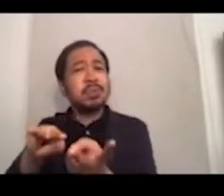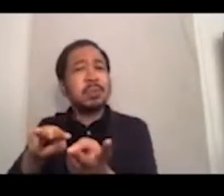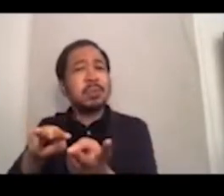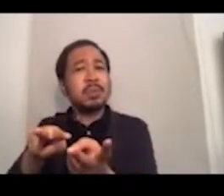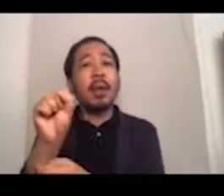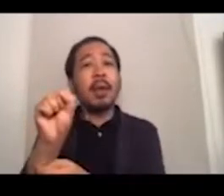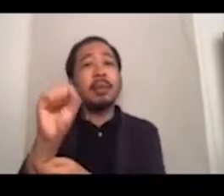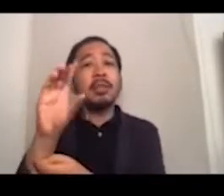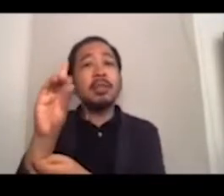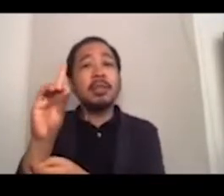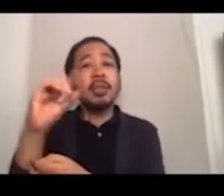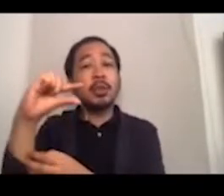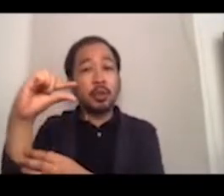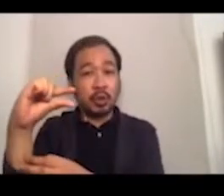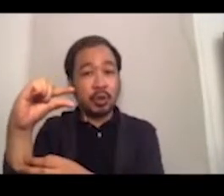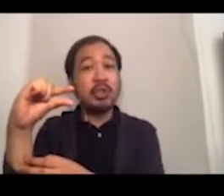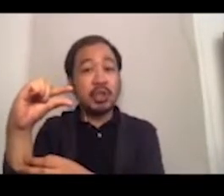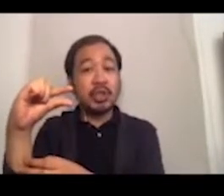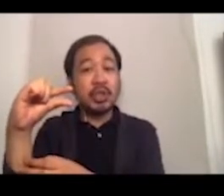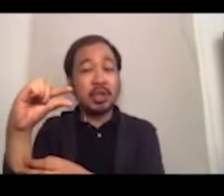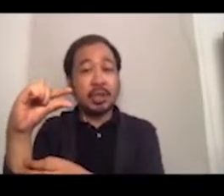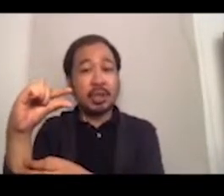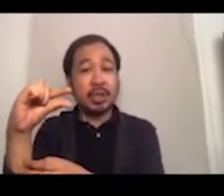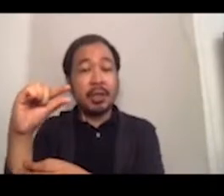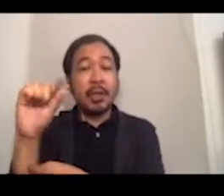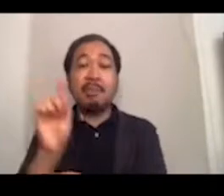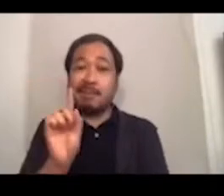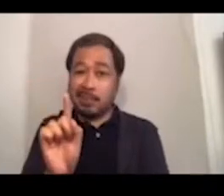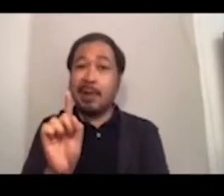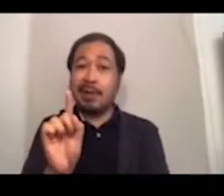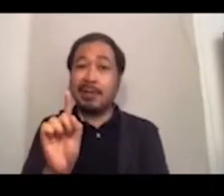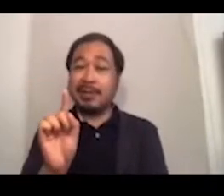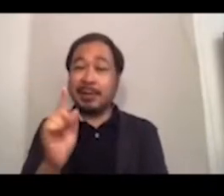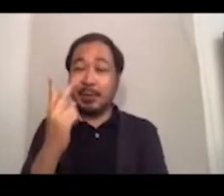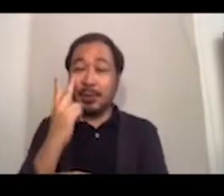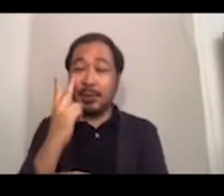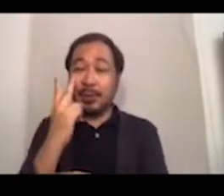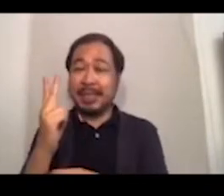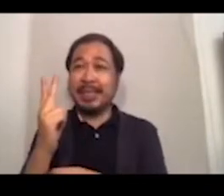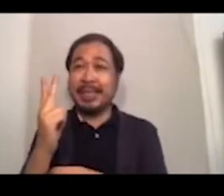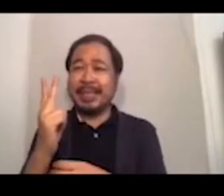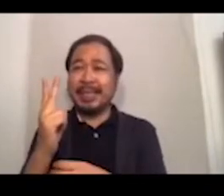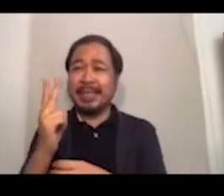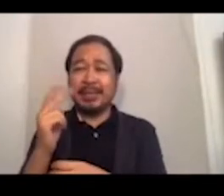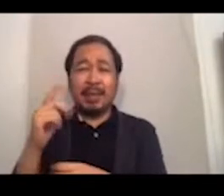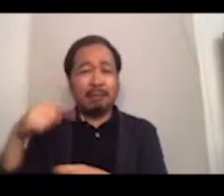focus on the localization, on local capabilities. So we need more training,